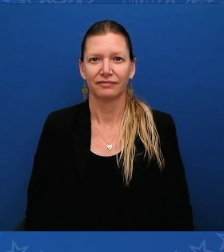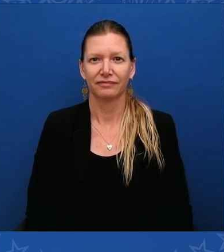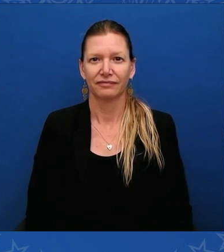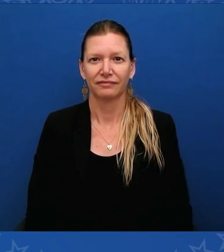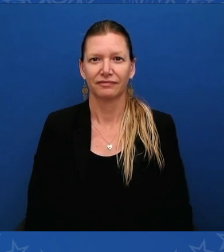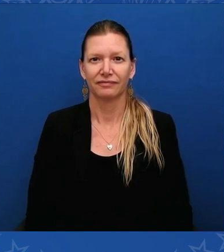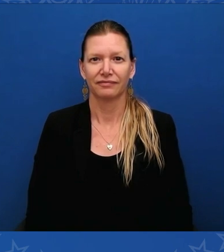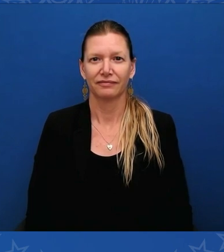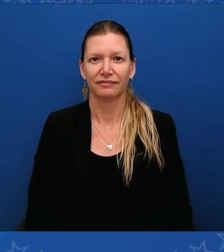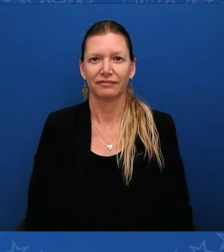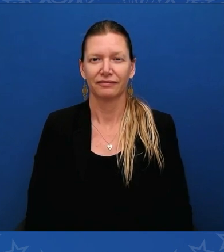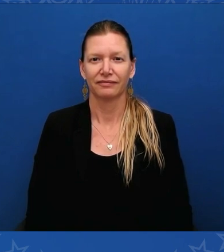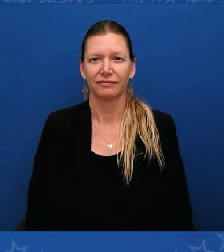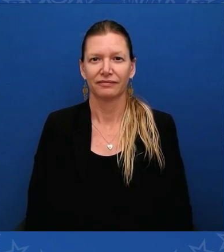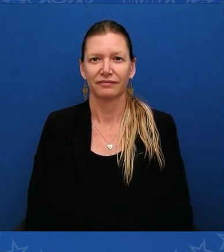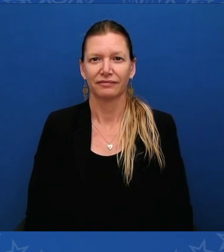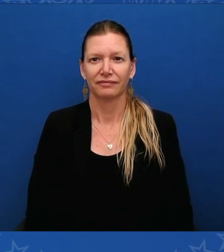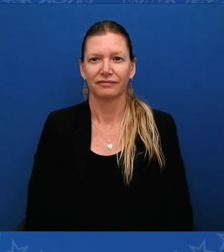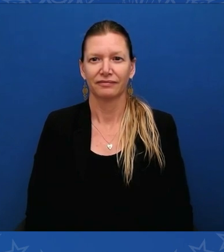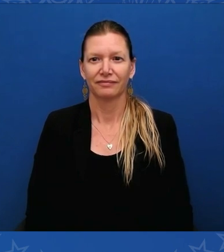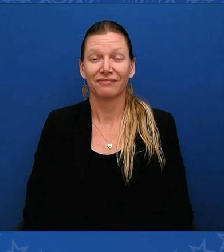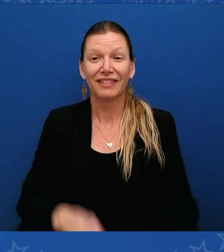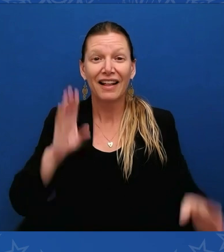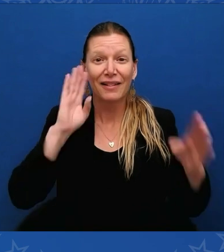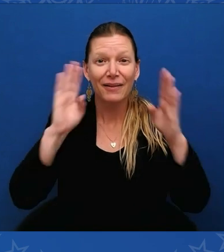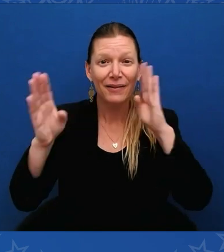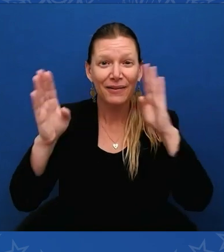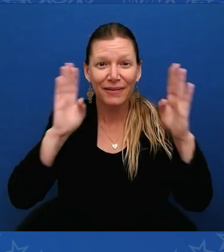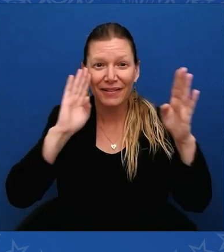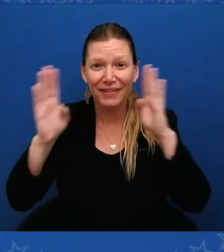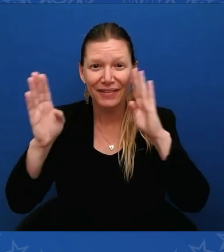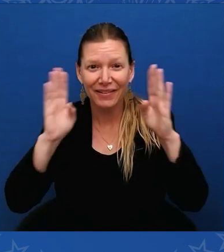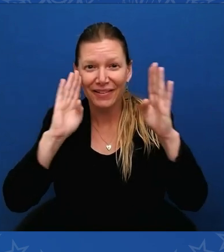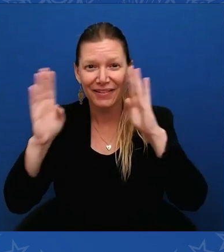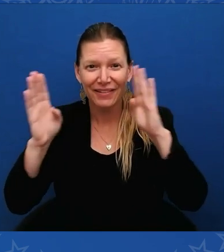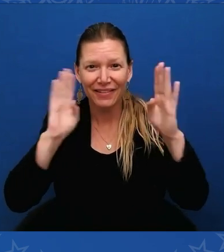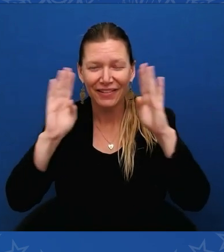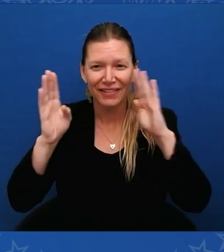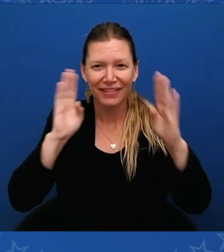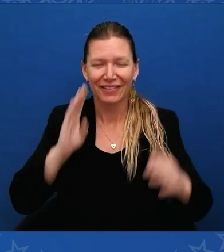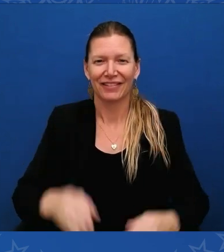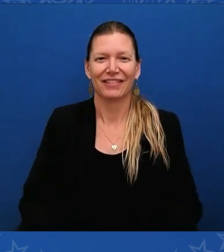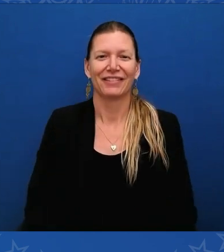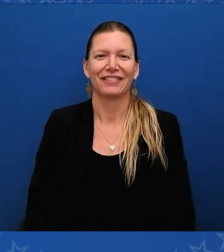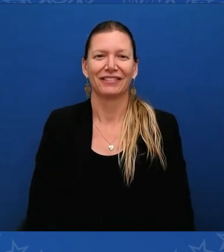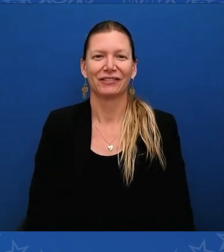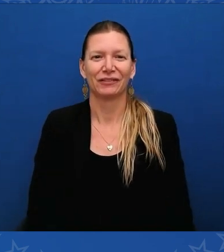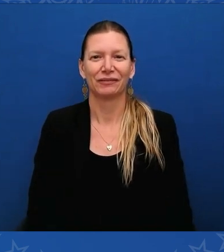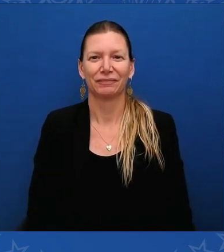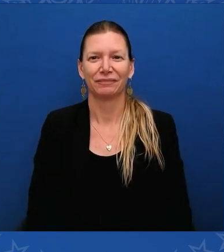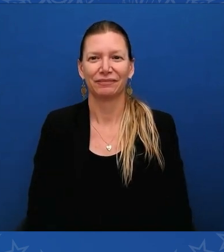The President: Hello, hello, hello! Audience Member: I love you, Joe!